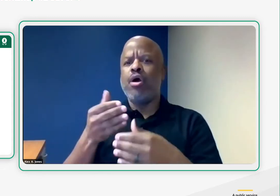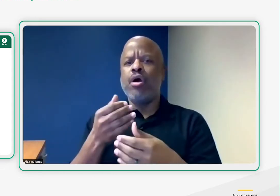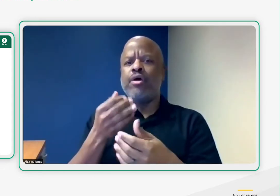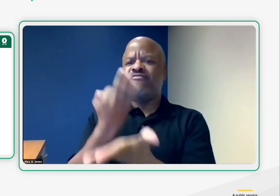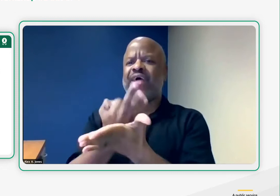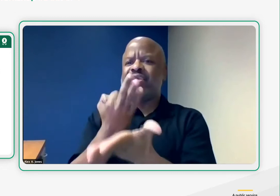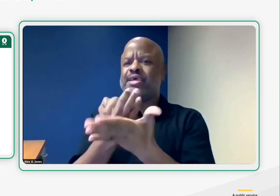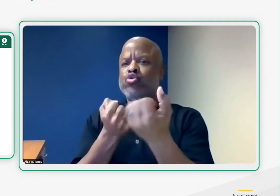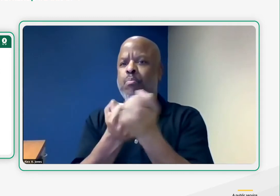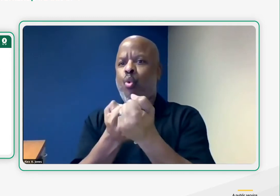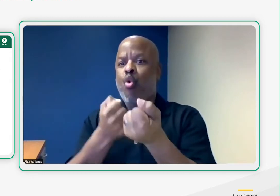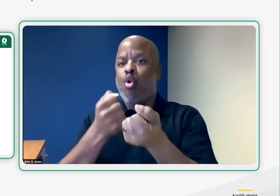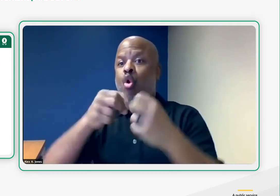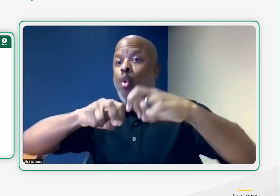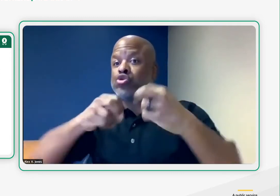on financial support coaching.